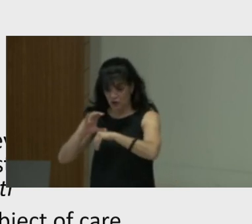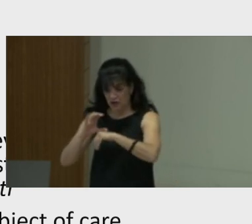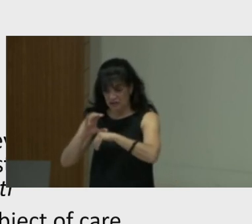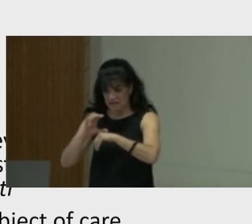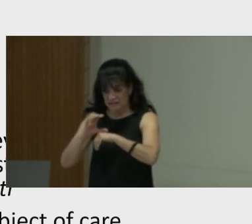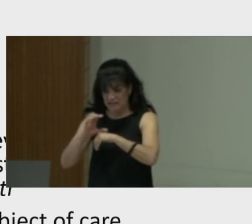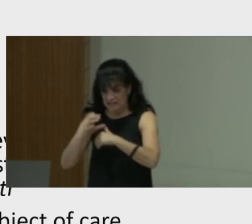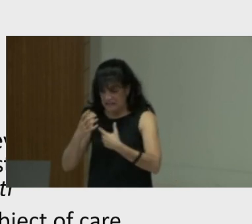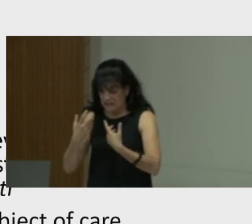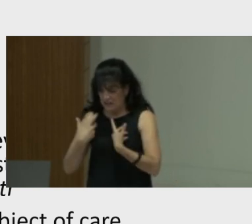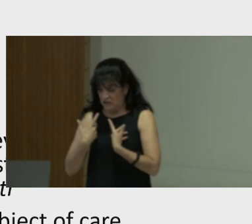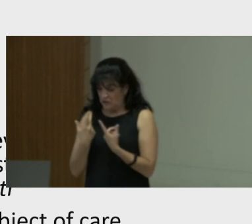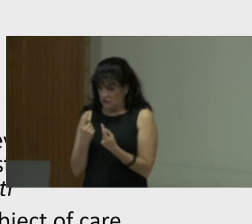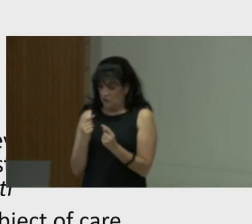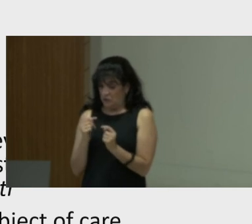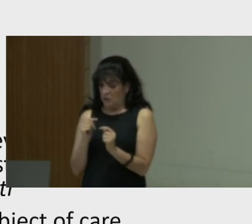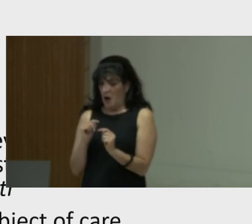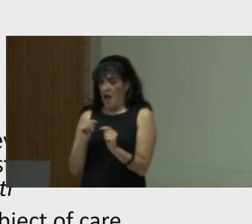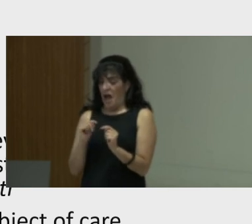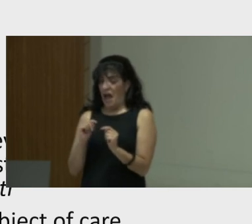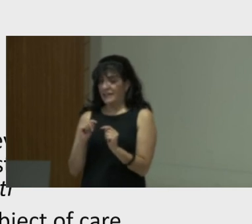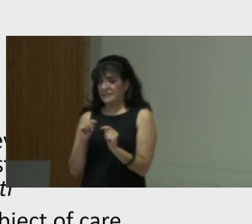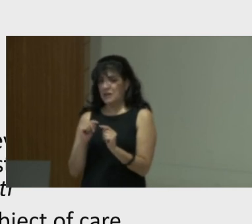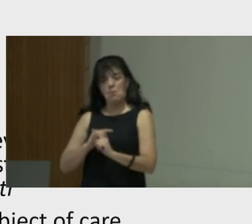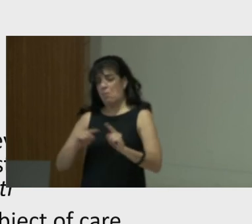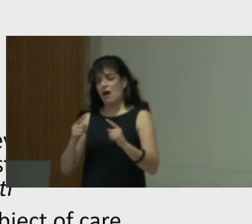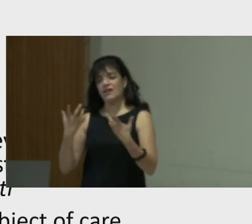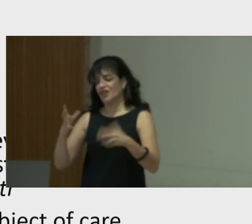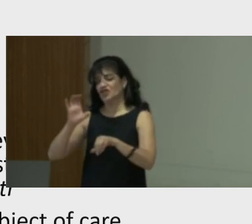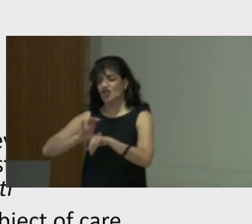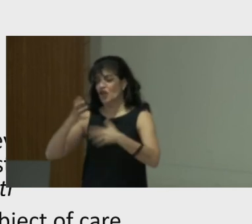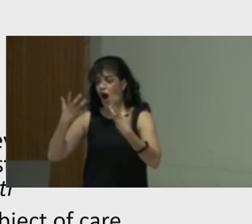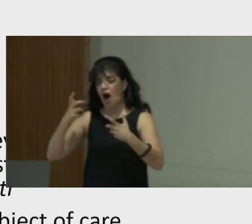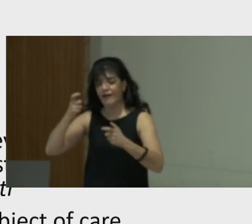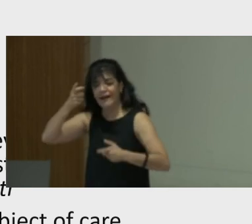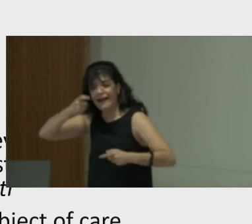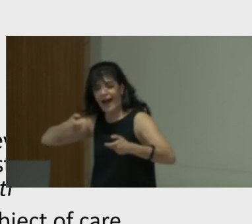are often already hierarchical, and where disabled people